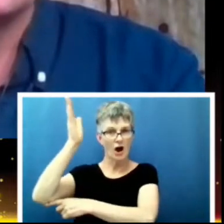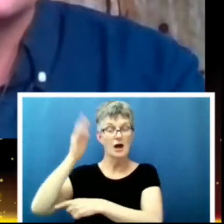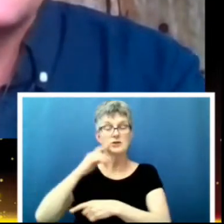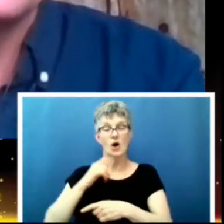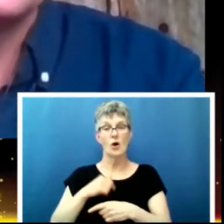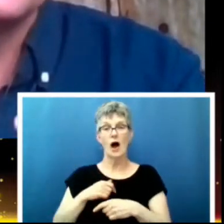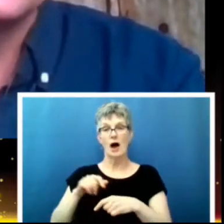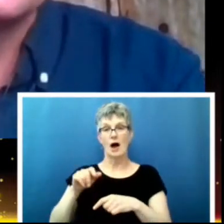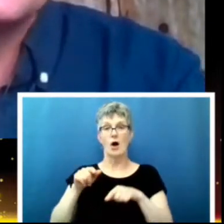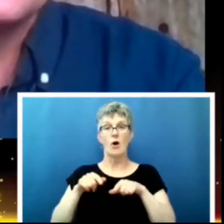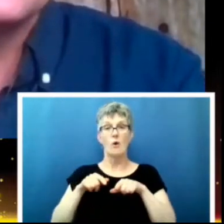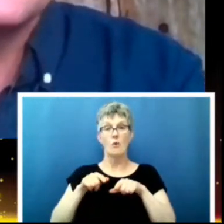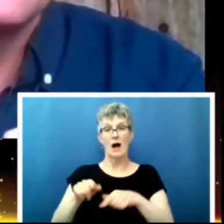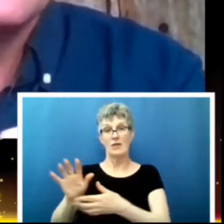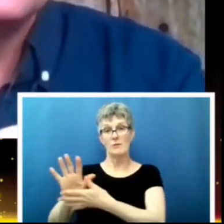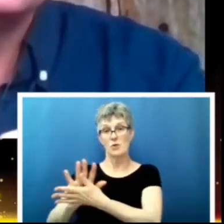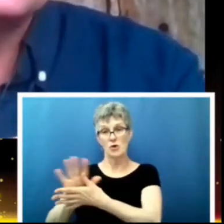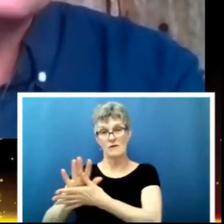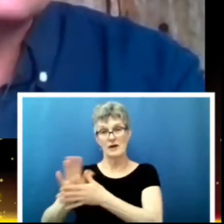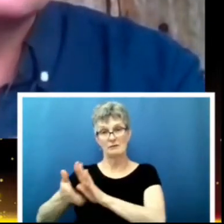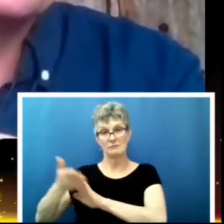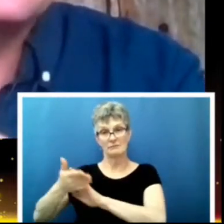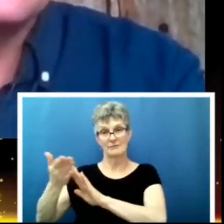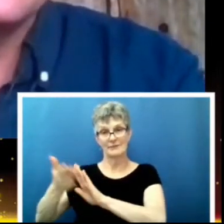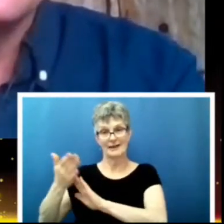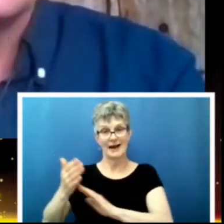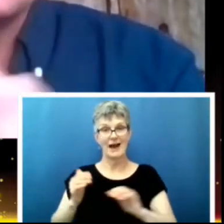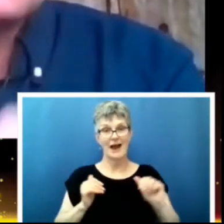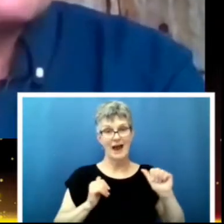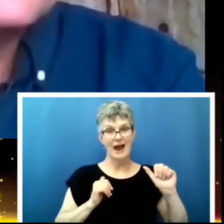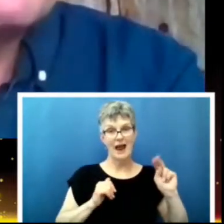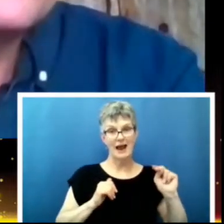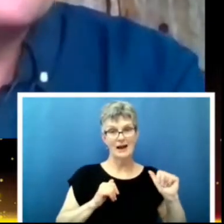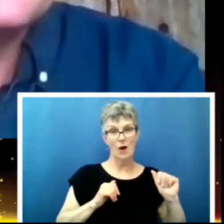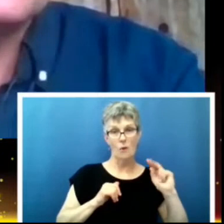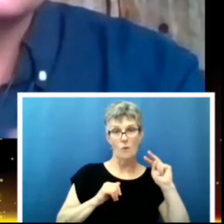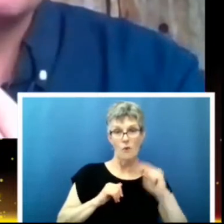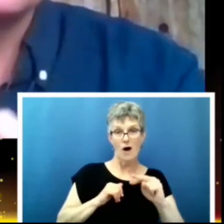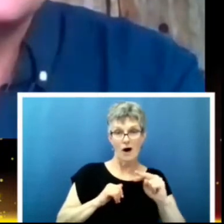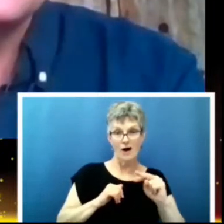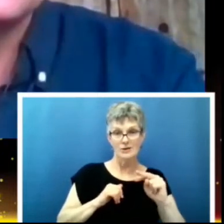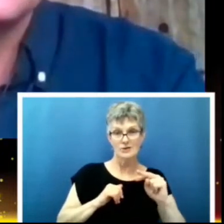as she was experiencing seeing herself speaking. Because I was able to see both videos simultaneously,